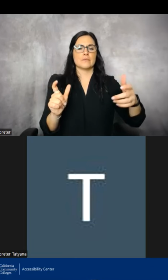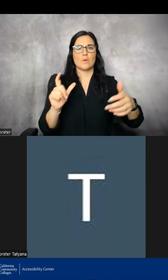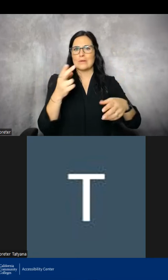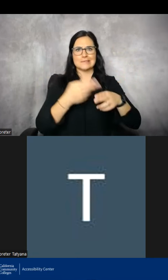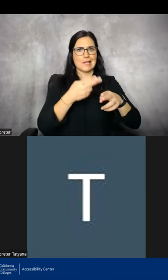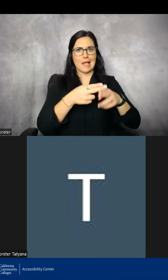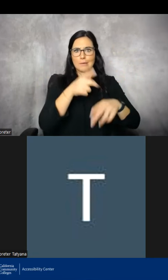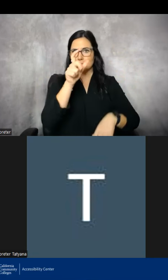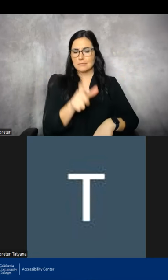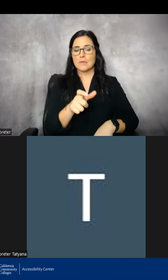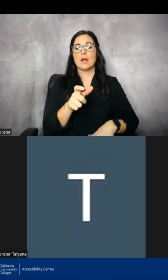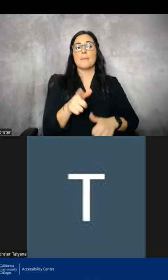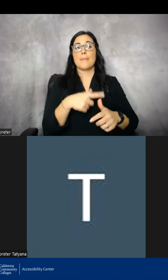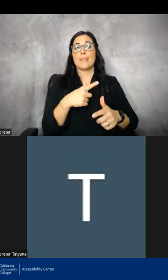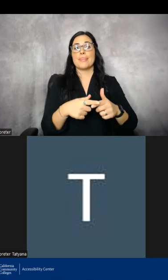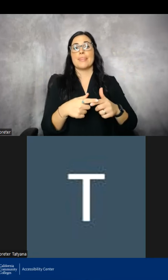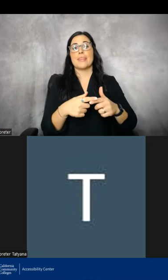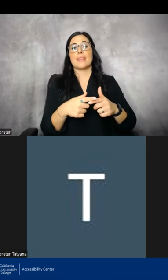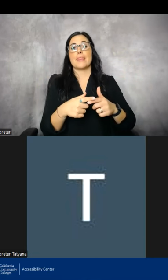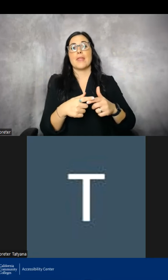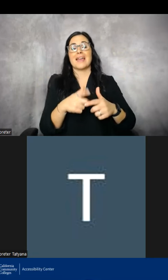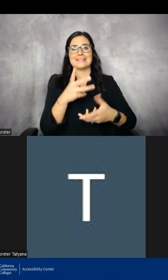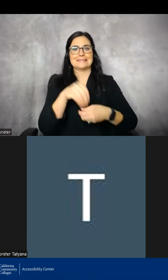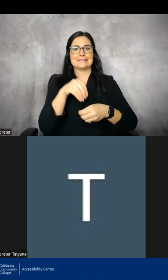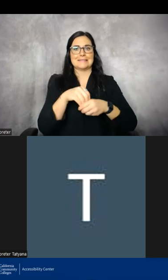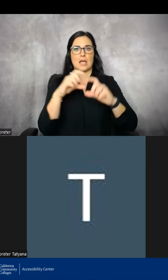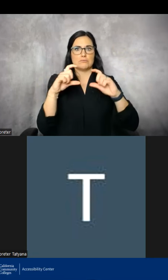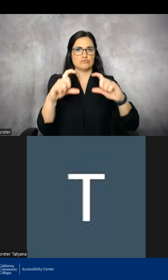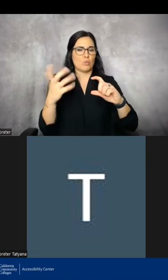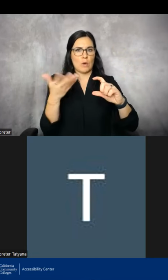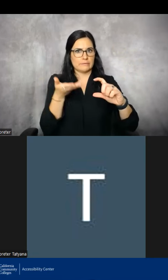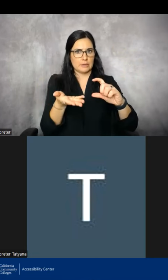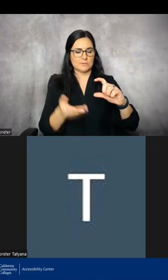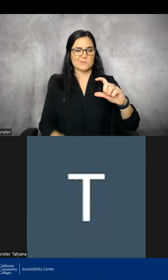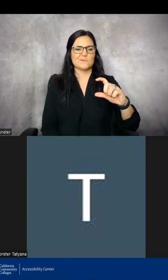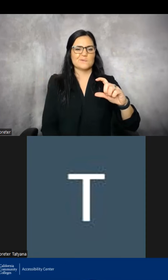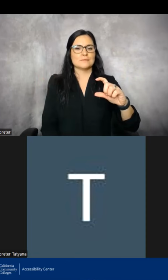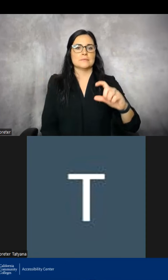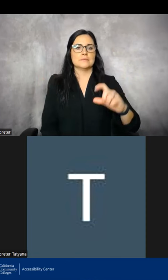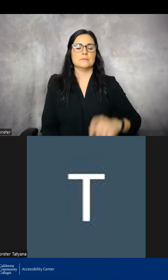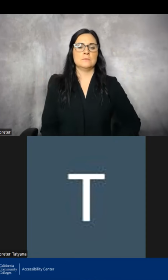and then what is the actual content of the cell.